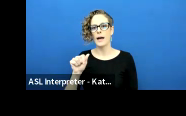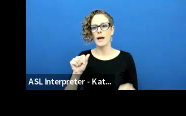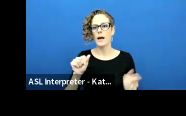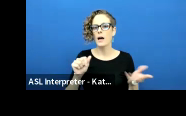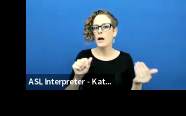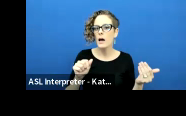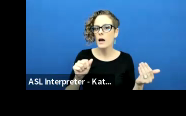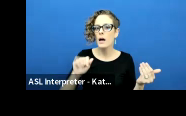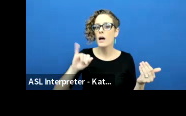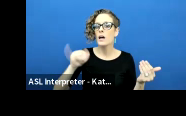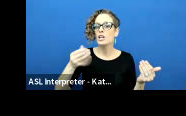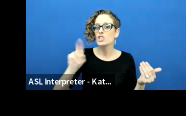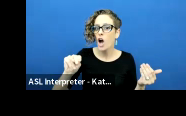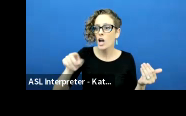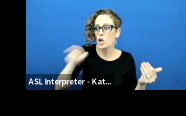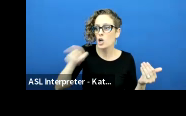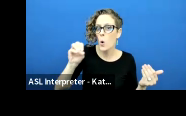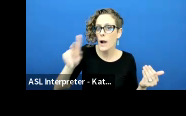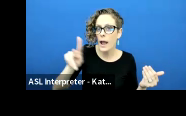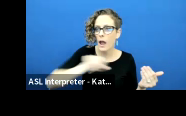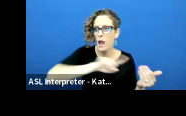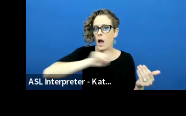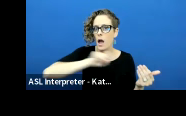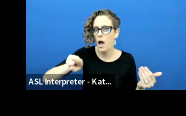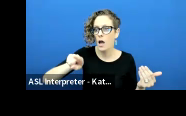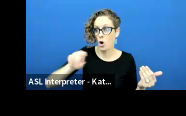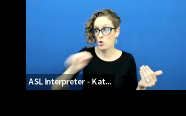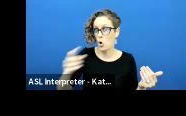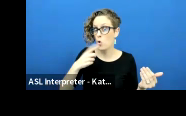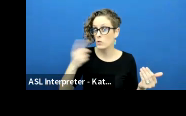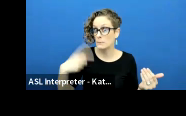John are you okay John are you okay no response we send a text to his wife to his two adult children